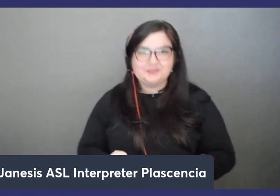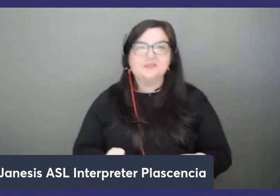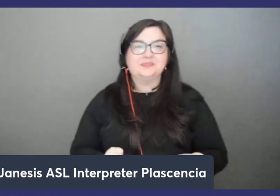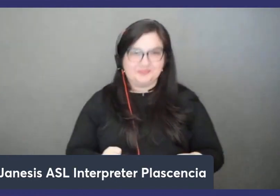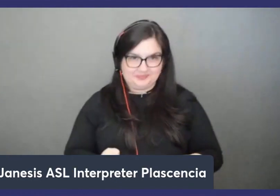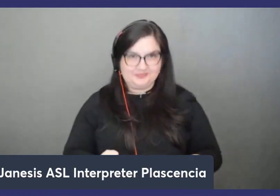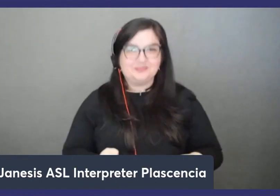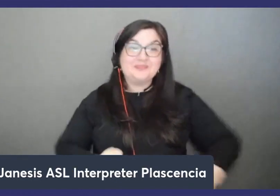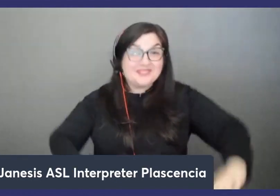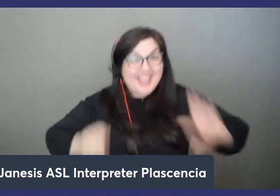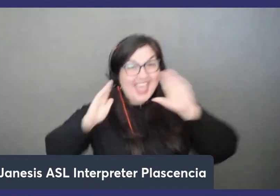Hey, there he is.